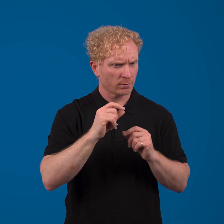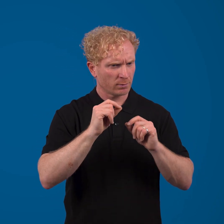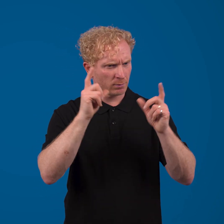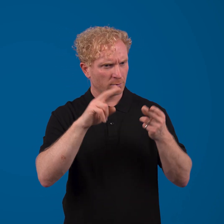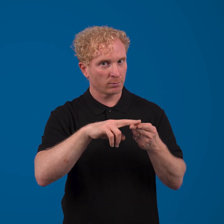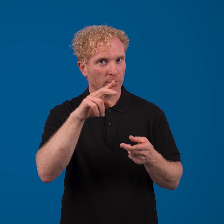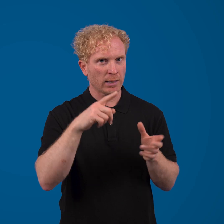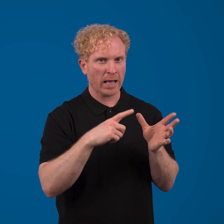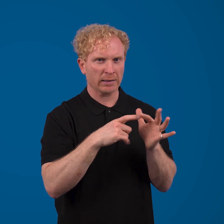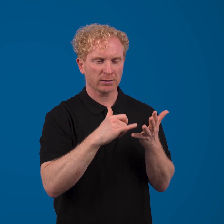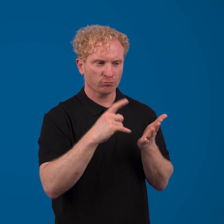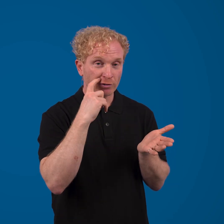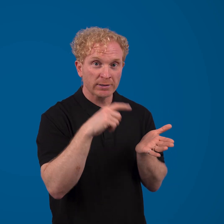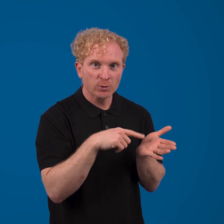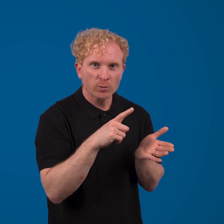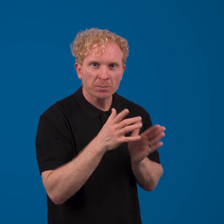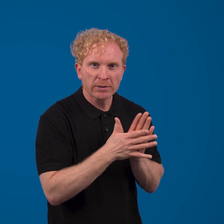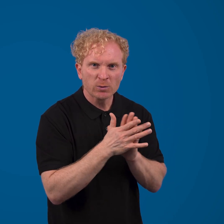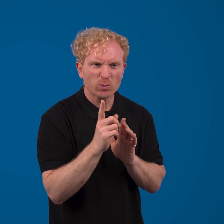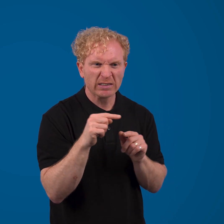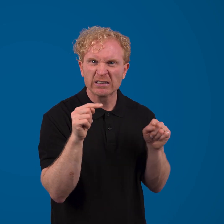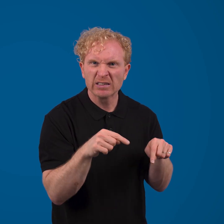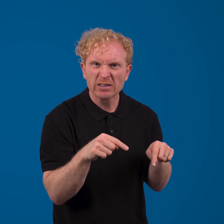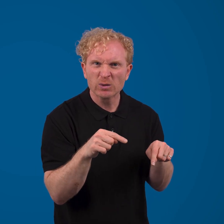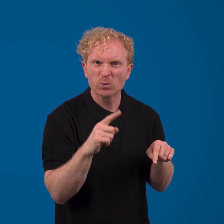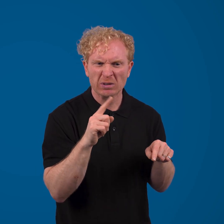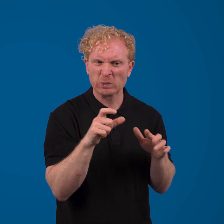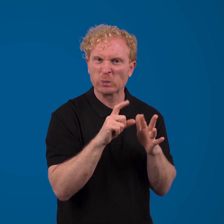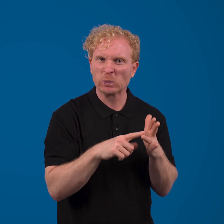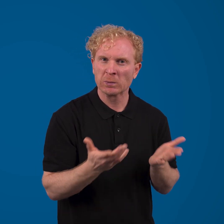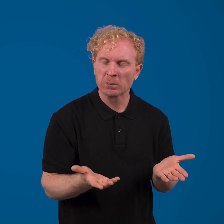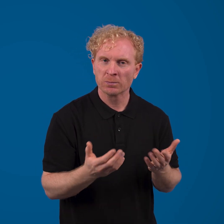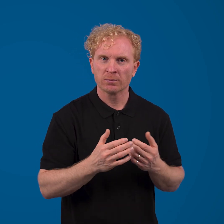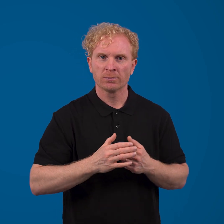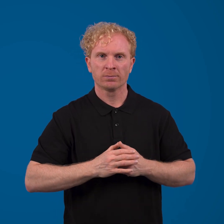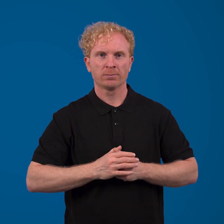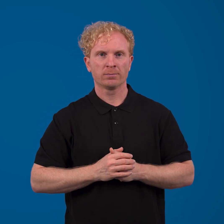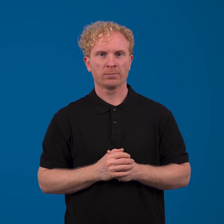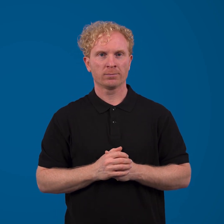increasing recognition of ADS, what it is, and what is does.